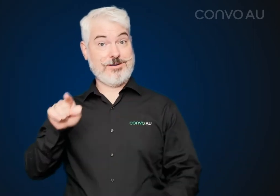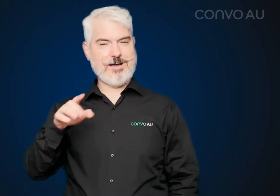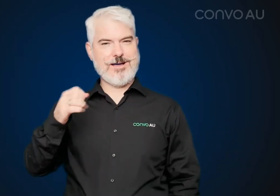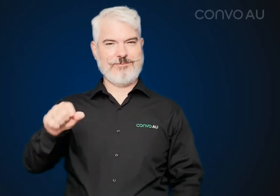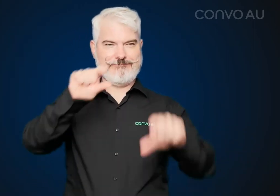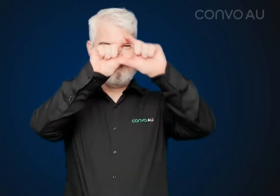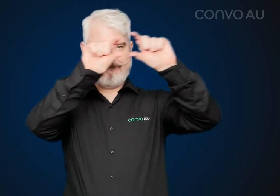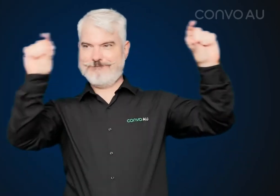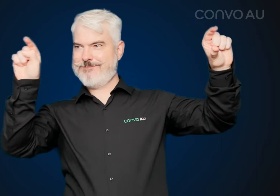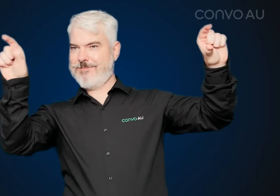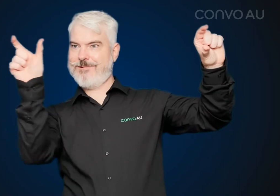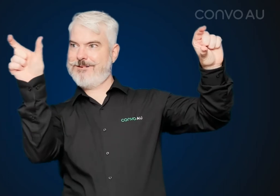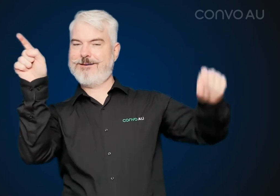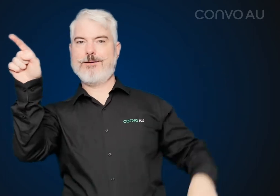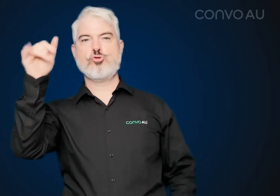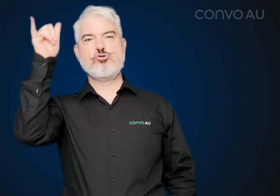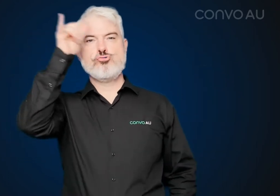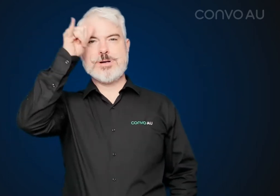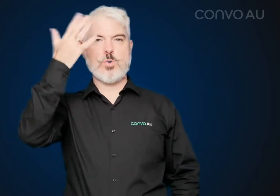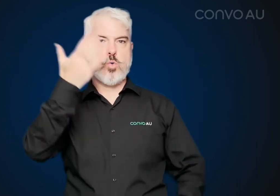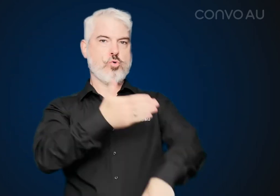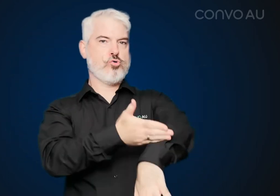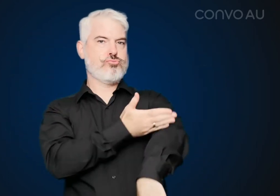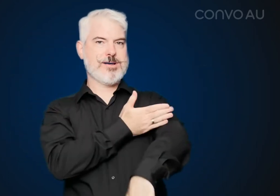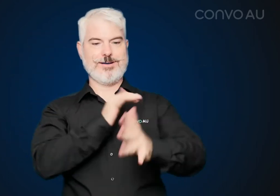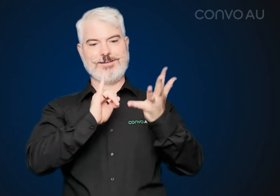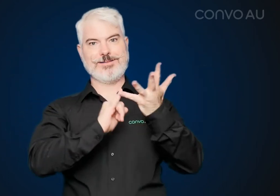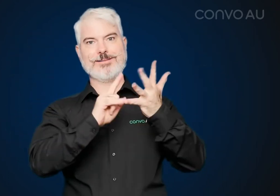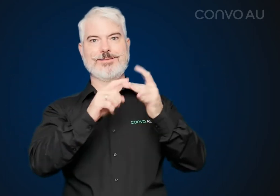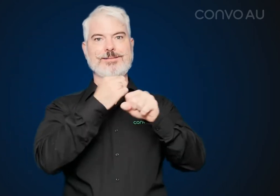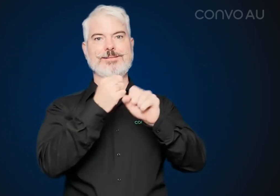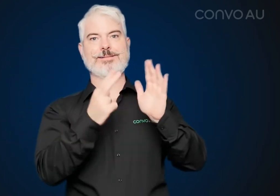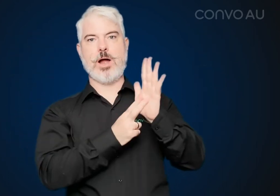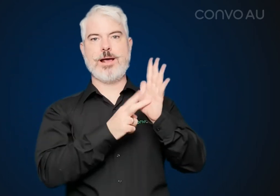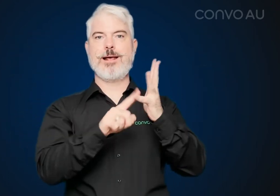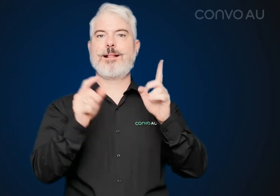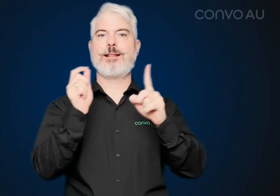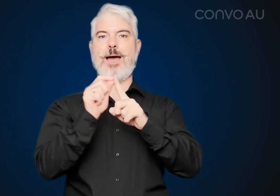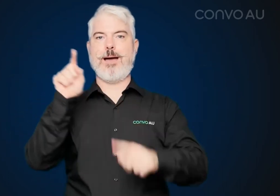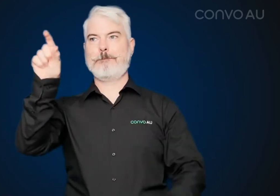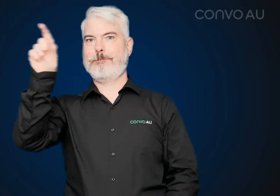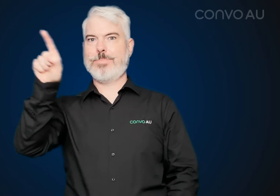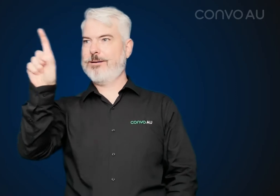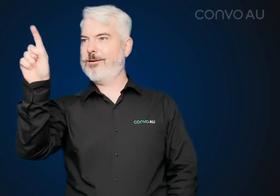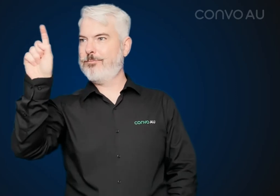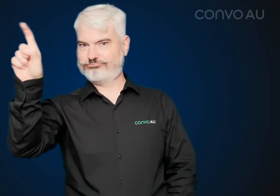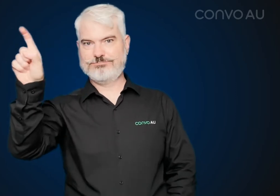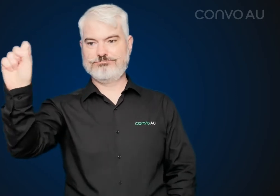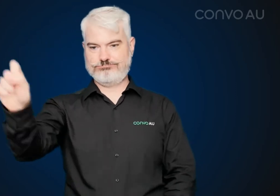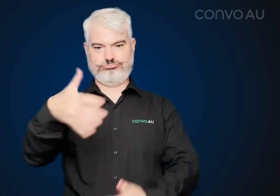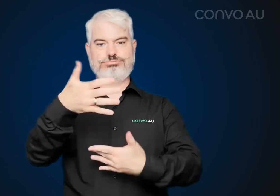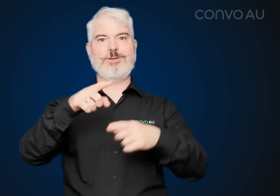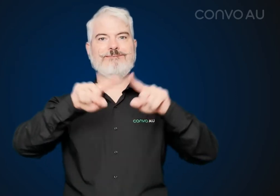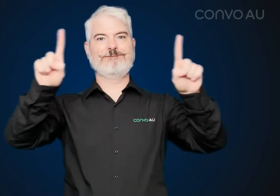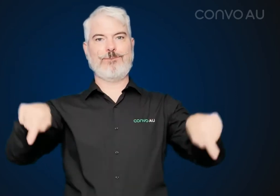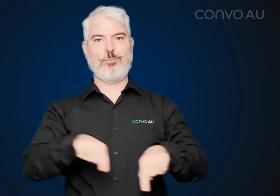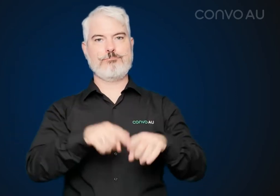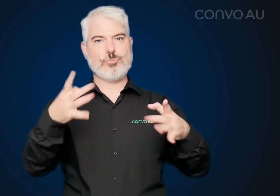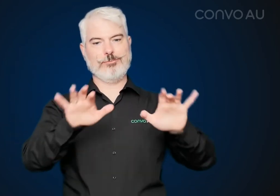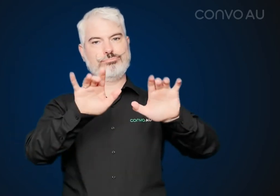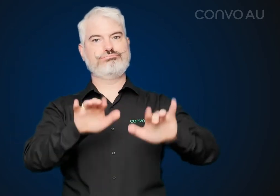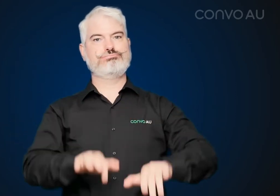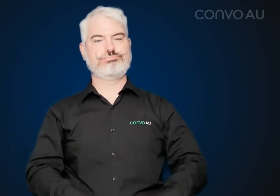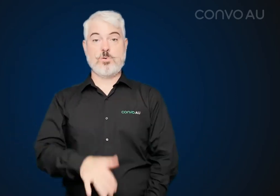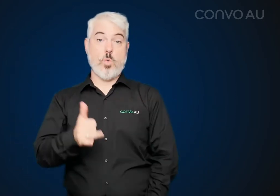and click on the Sign Up button on the upper right corner,